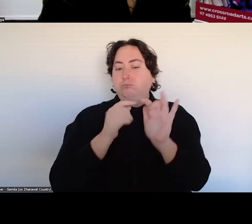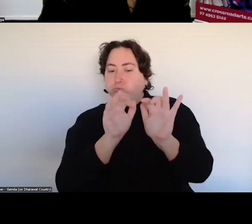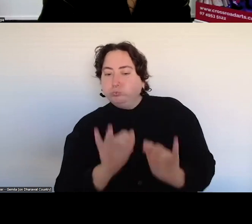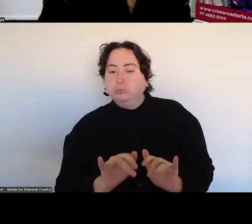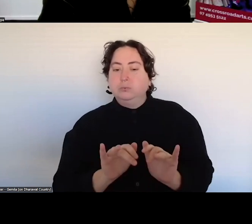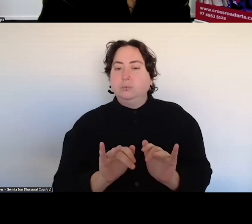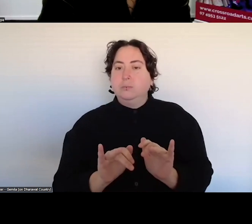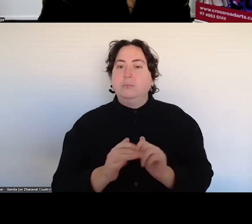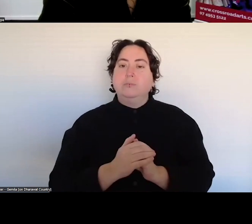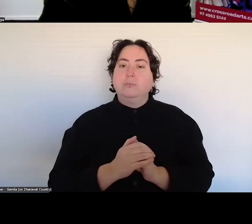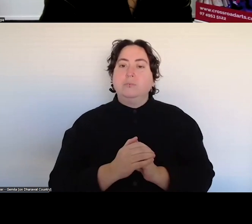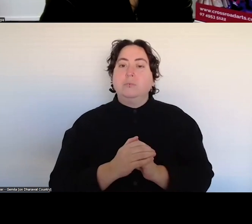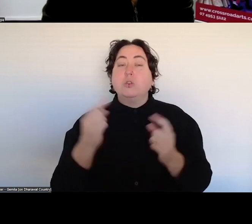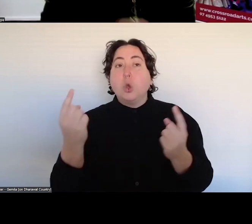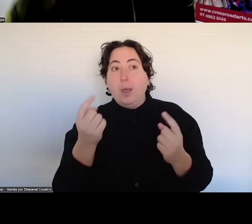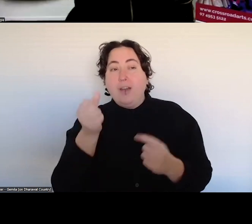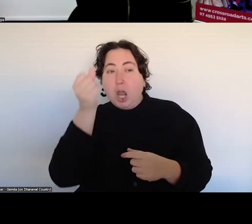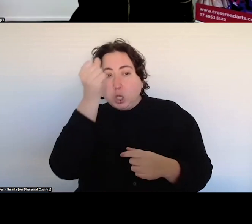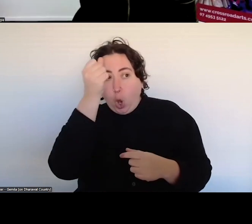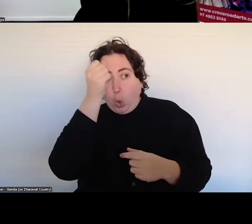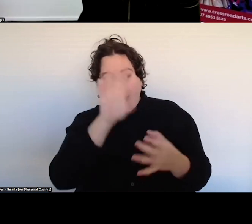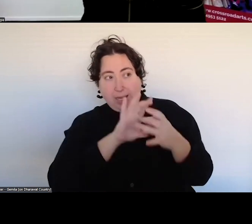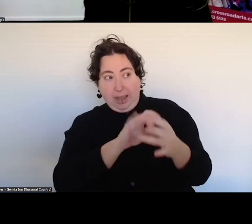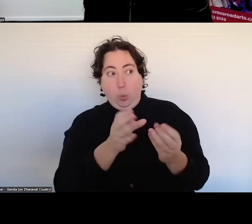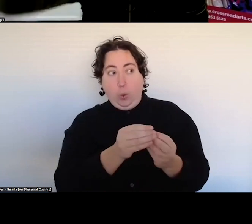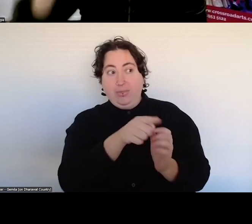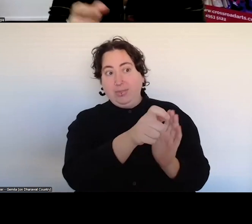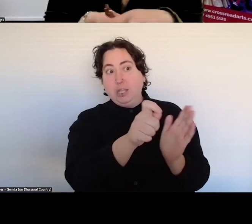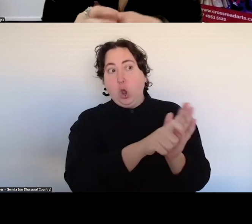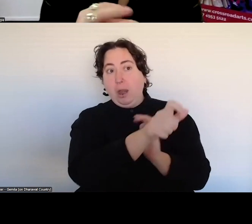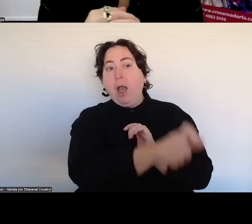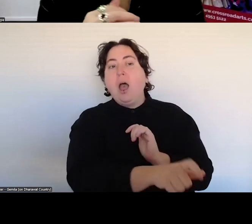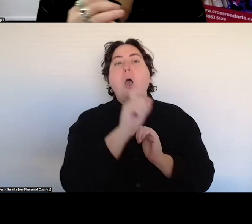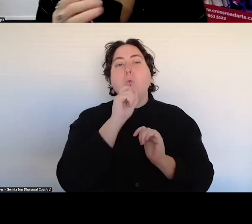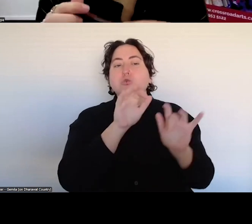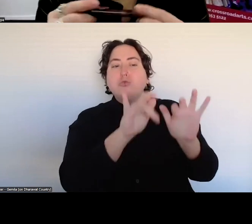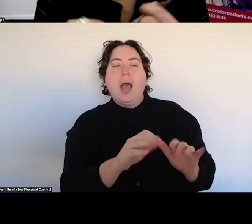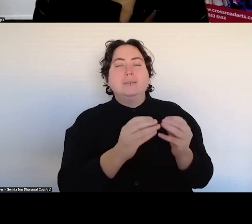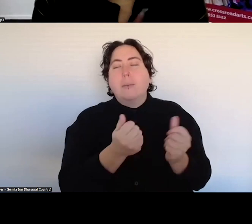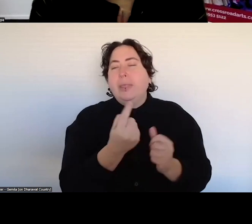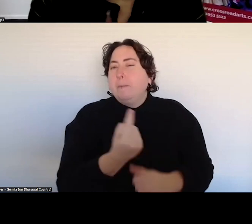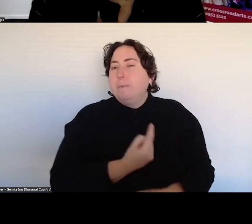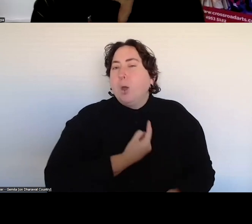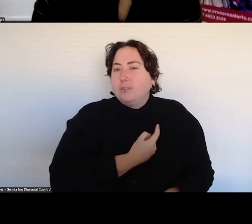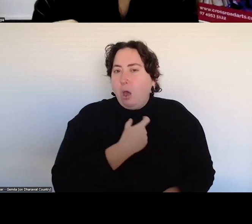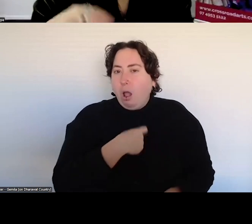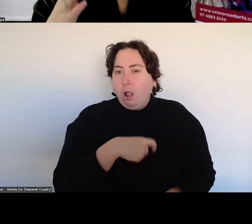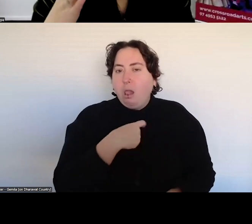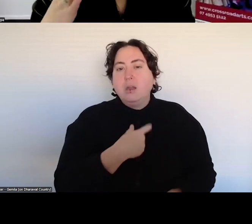that donor would write the personalised message ? thanks for coming, let's catch up on the weekend,